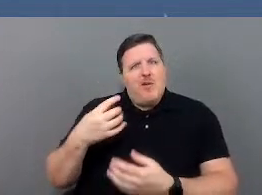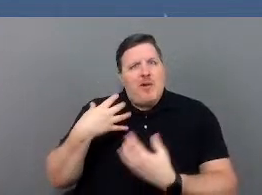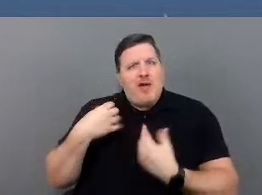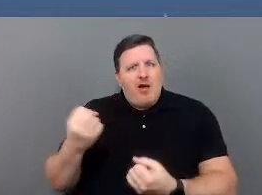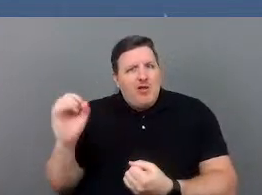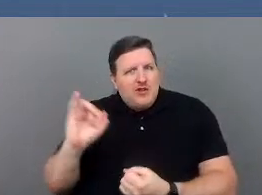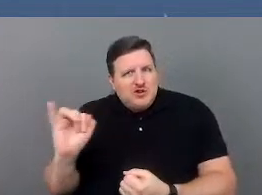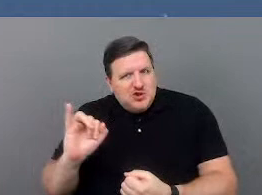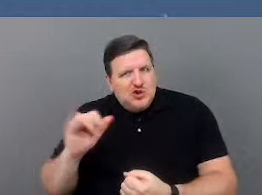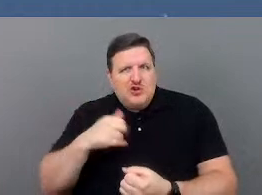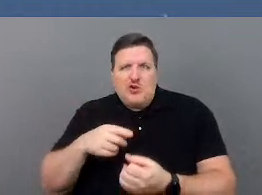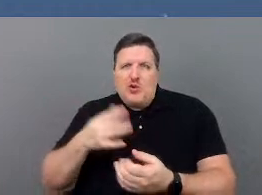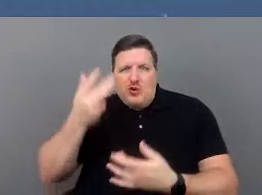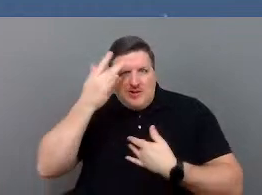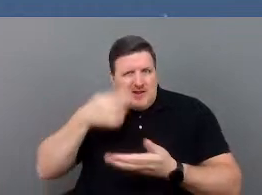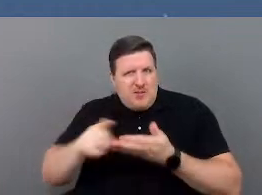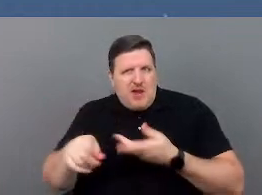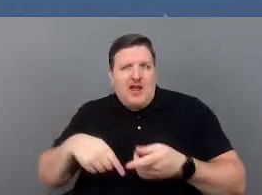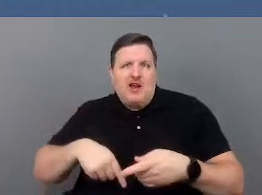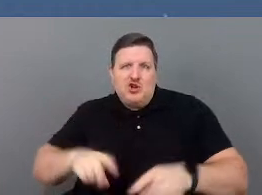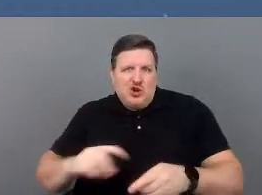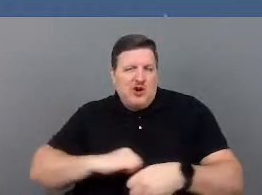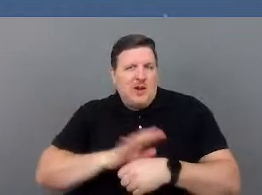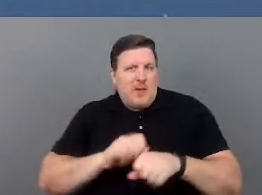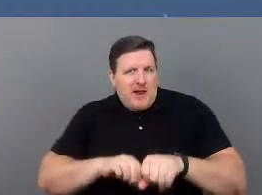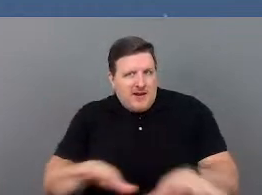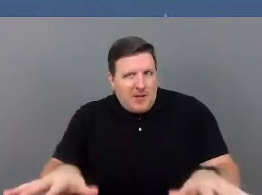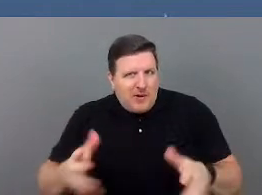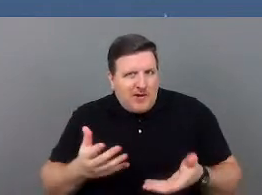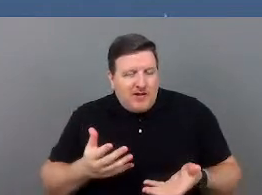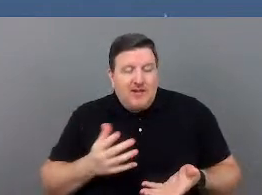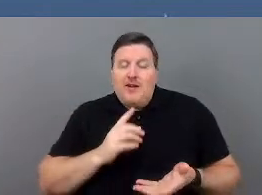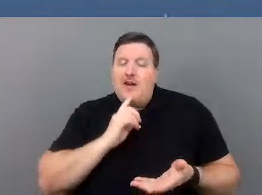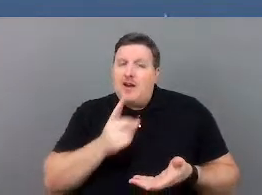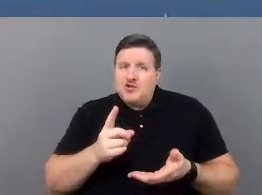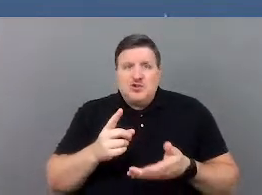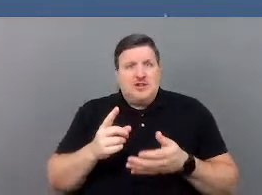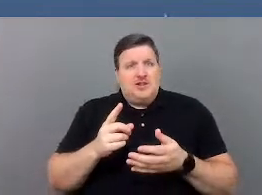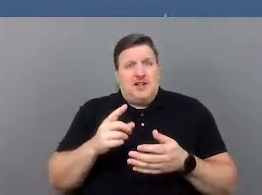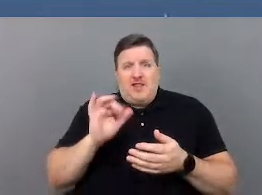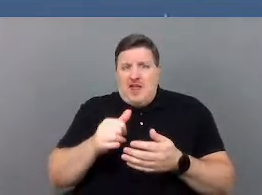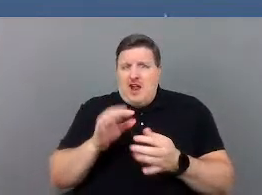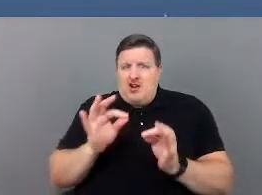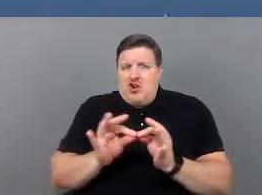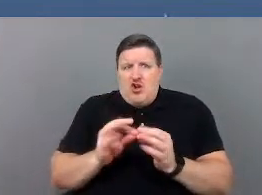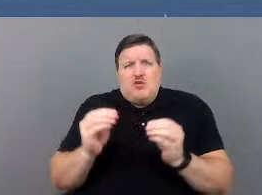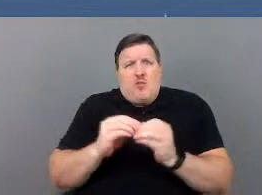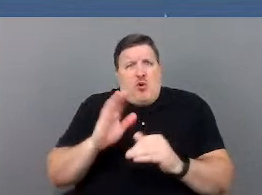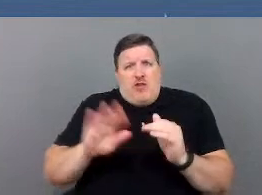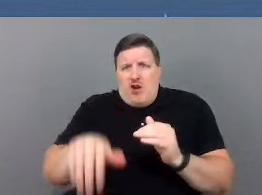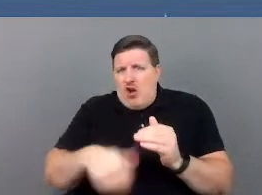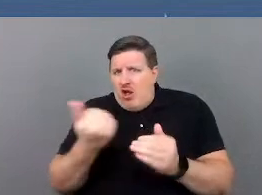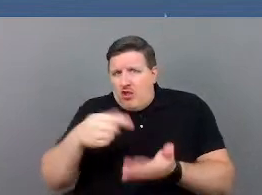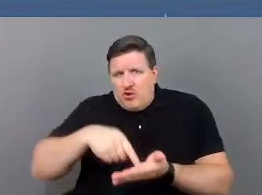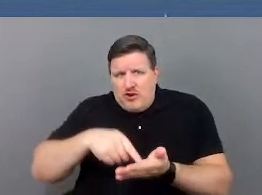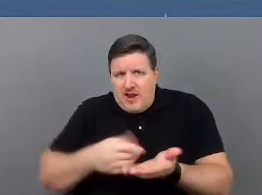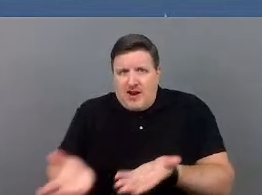JACKING, LOOLTING, ROBBERY AND SO ON AND WE LITERALLY ONLY HAVE THREE FULL-TIME INVESTIGATORS AT THE LABOR STANDARDS ENFORCEMENT DIVISION TO MAKE SURE THAT WORKERS